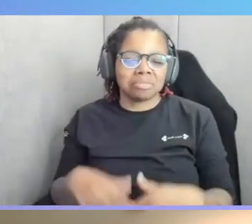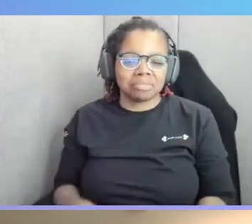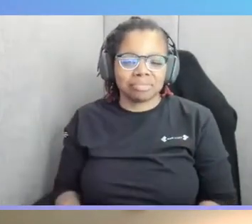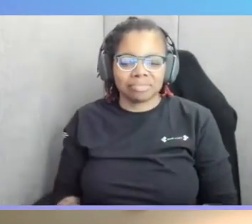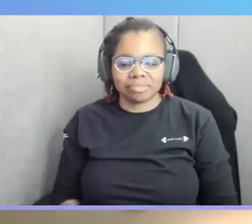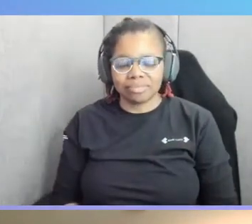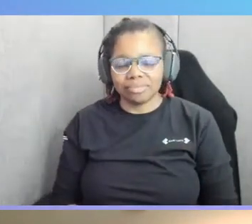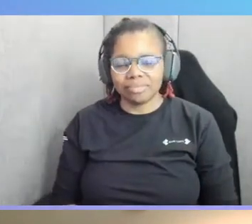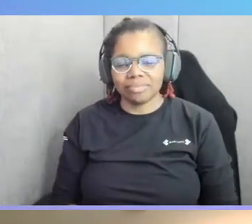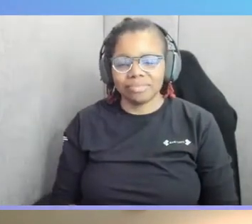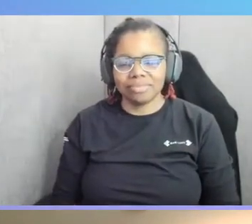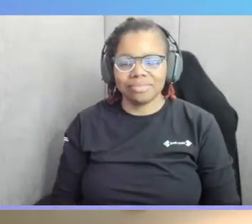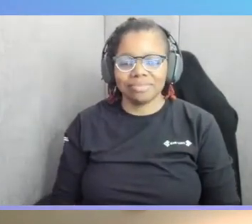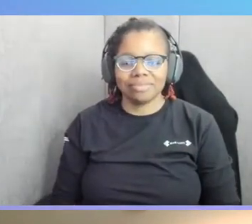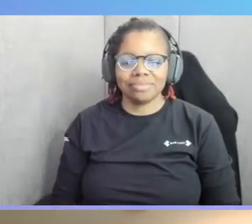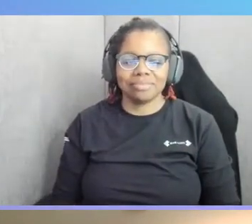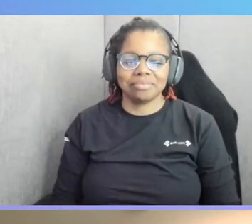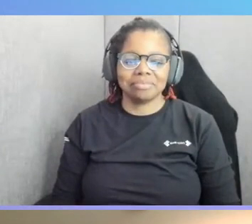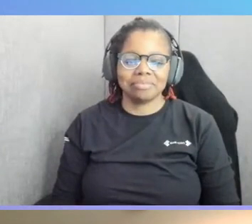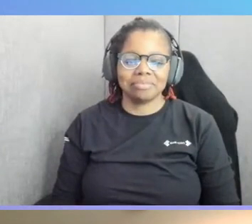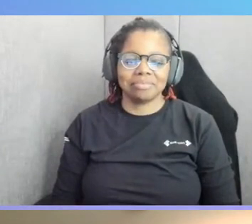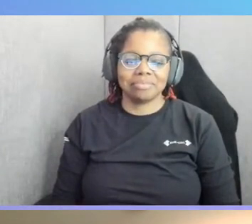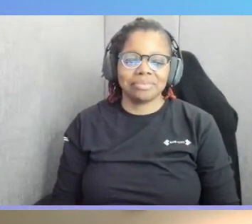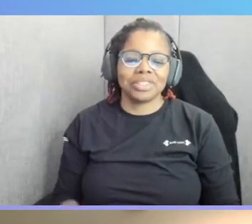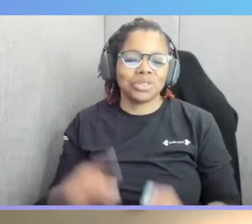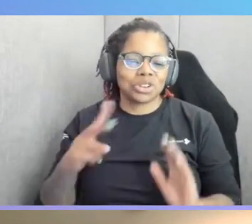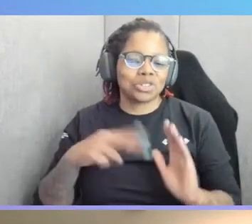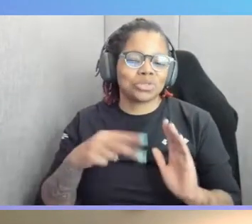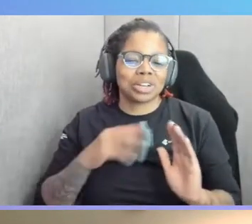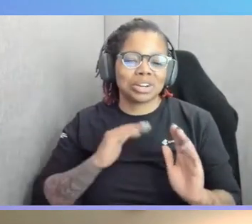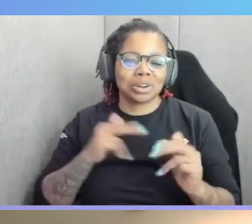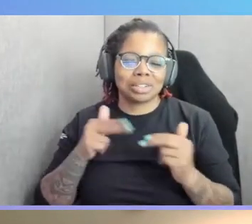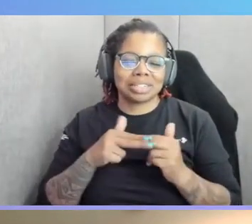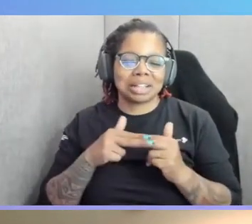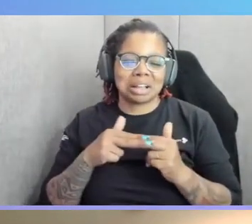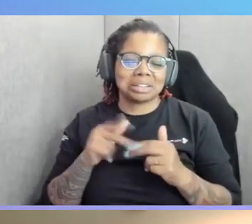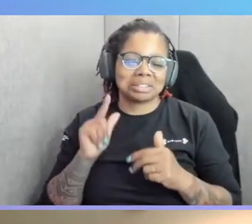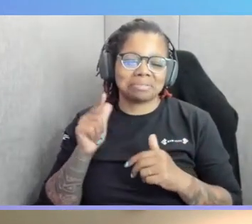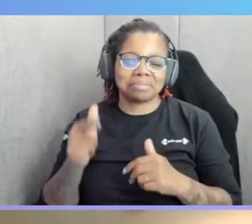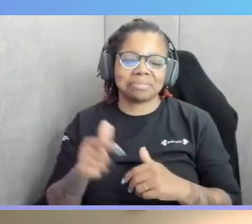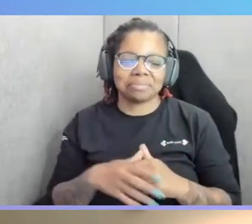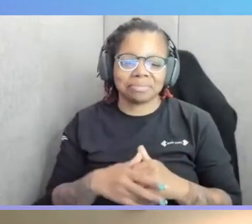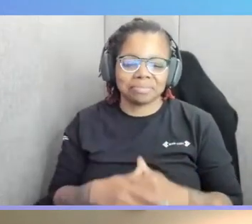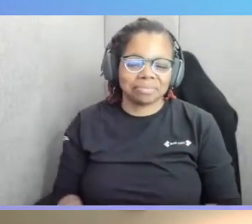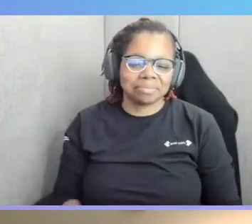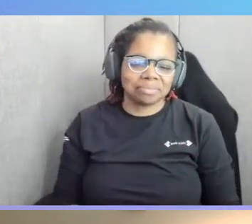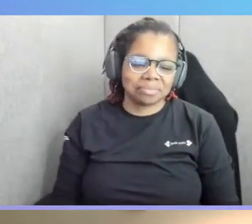, we'll just refer you to read our slides. Um so all of the